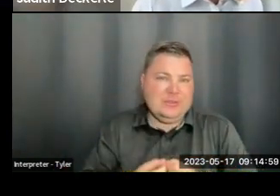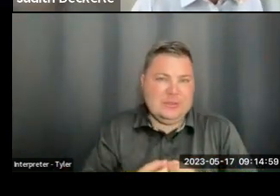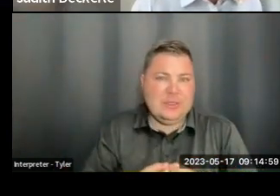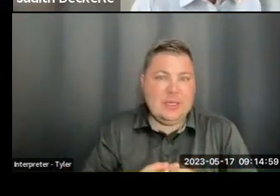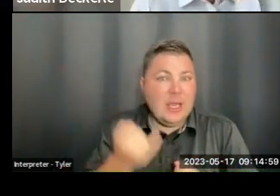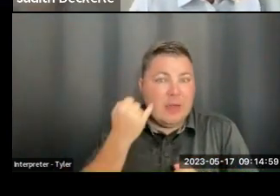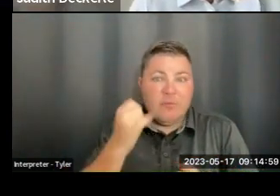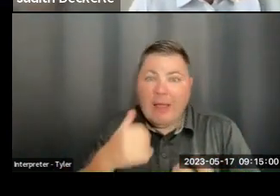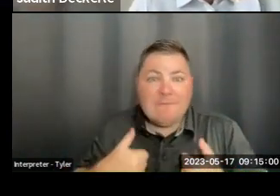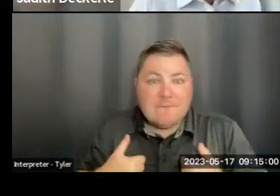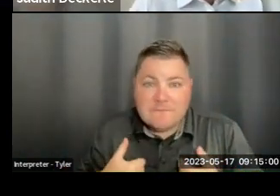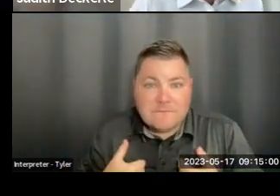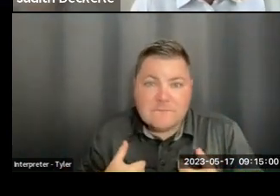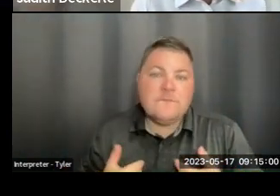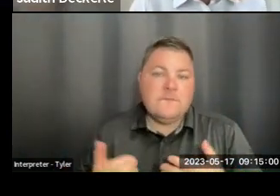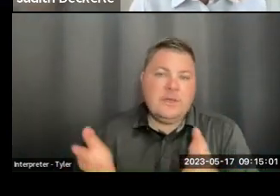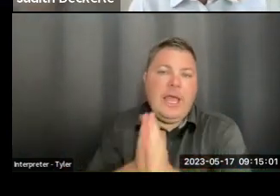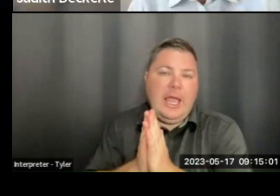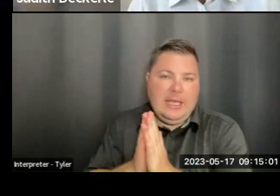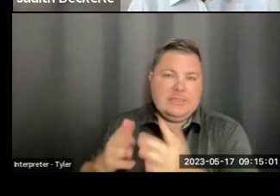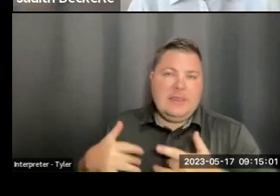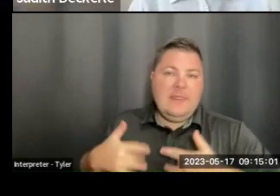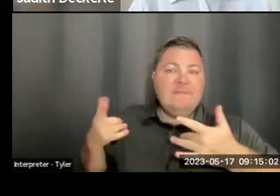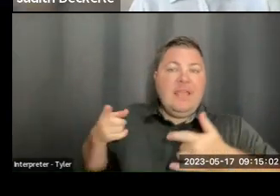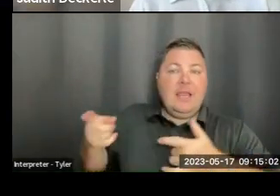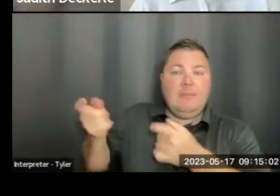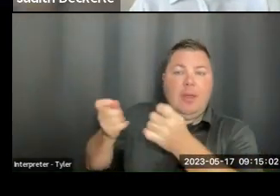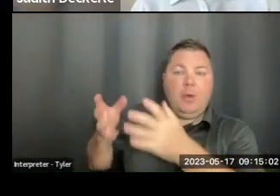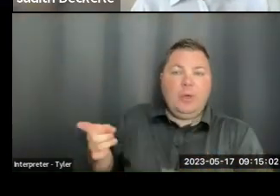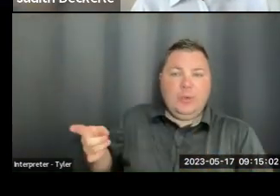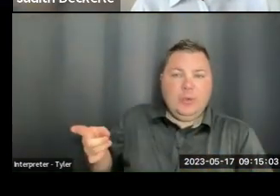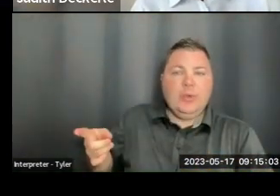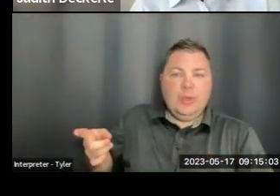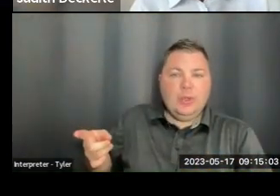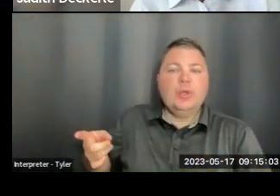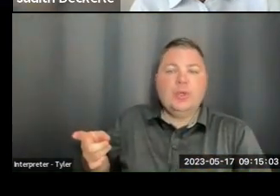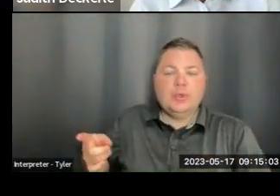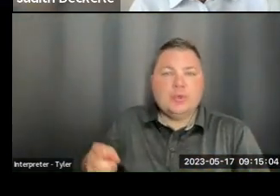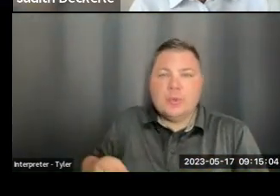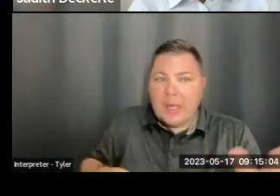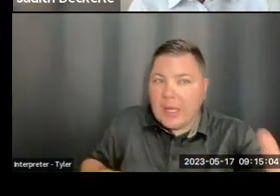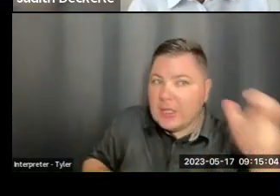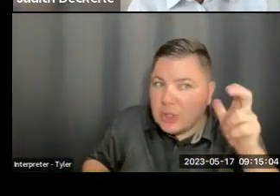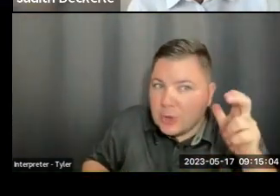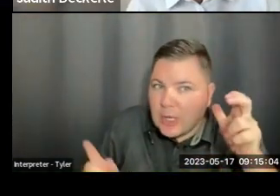everyone can hear the questions, and if you don't have a portable microphone,